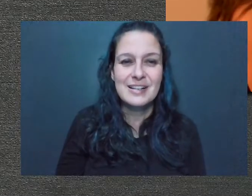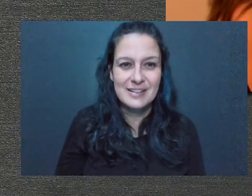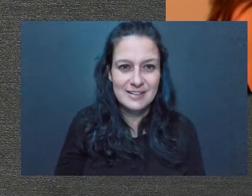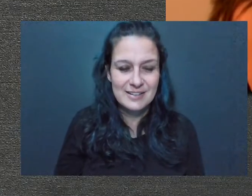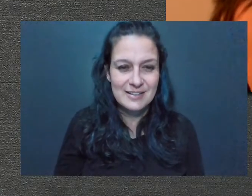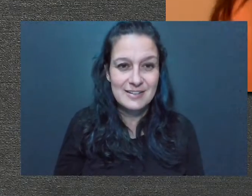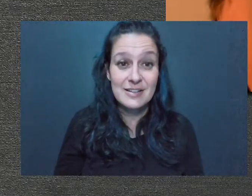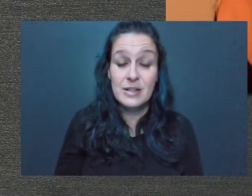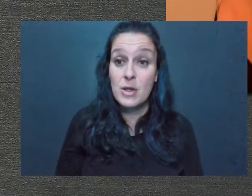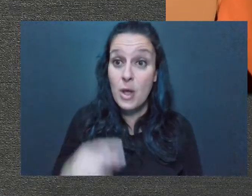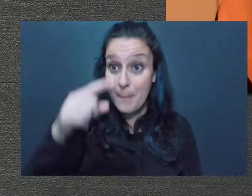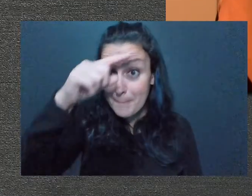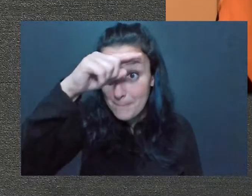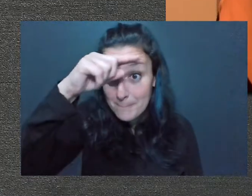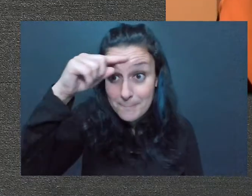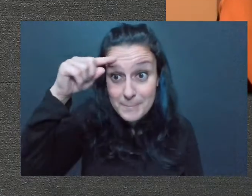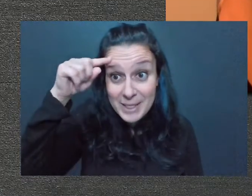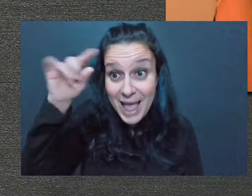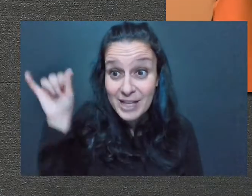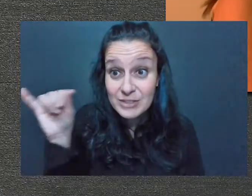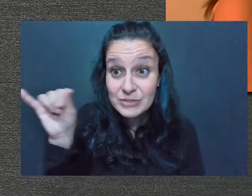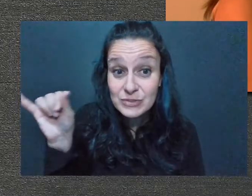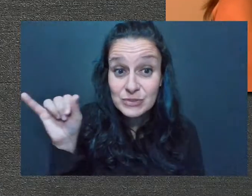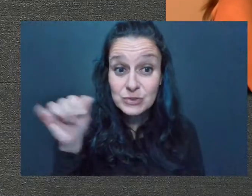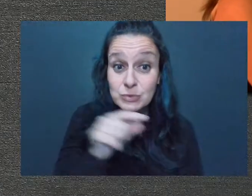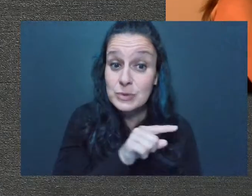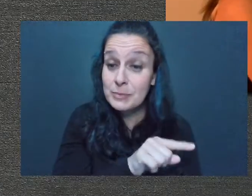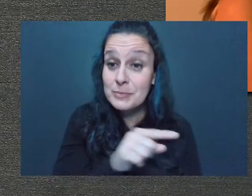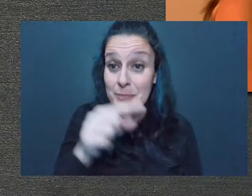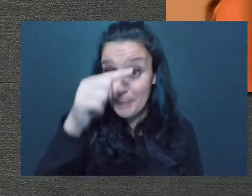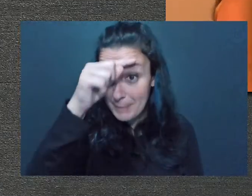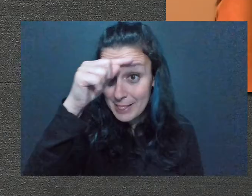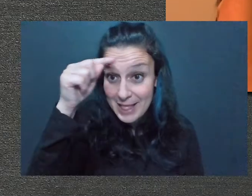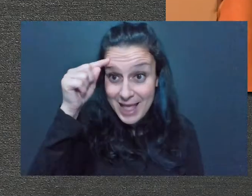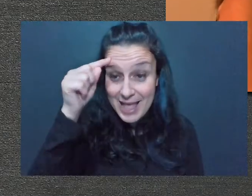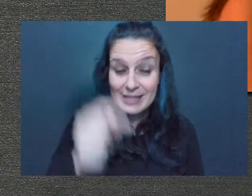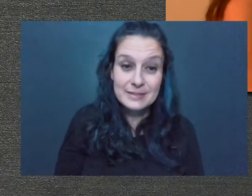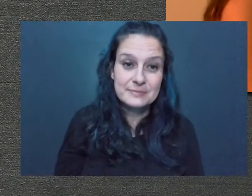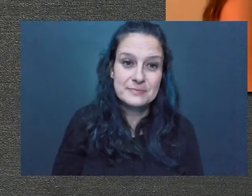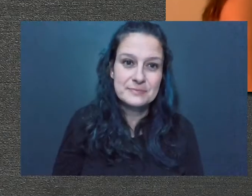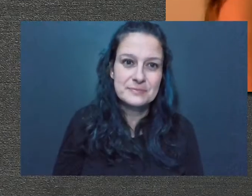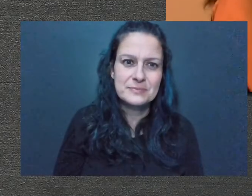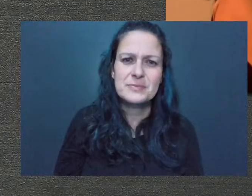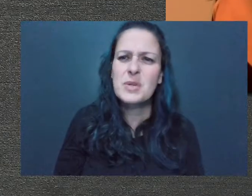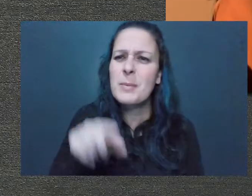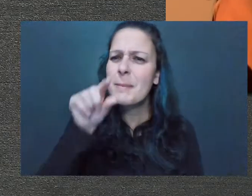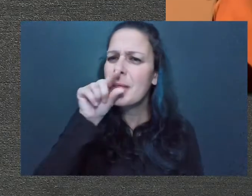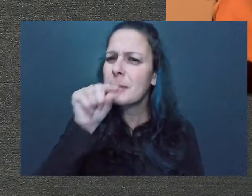And there's black on that bird too. There's black. [Communication Device] Black. And what about the beak?